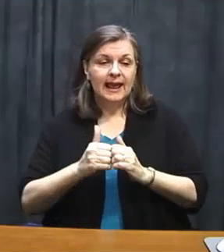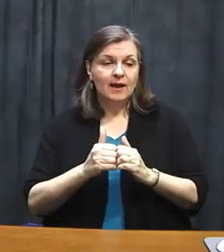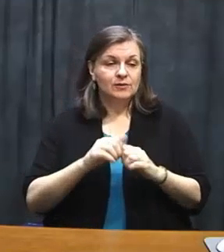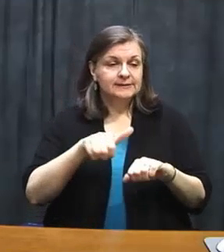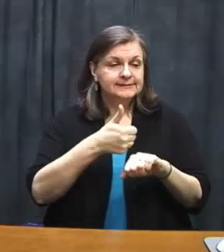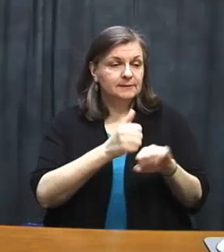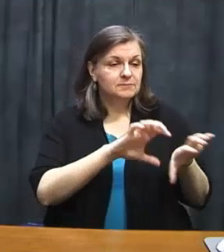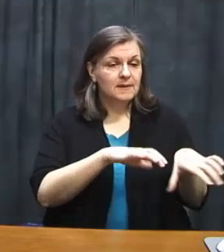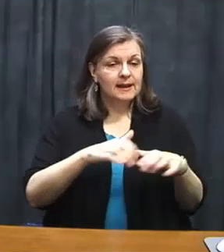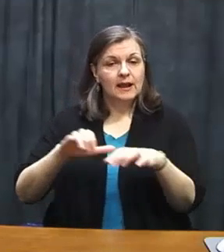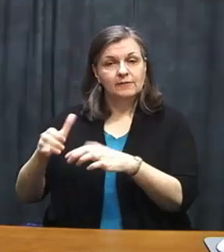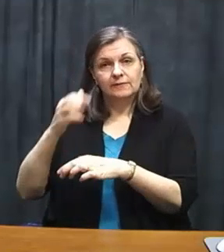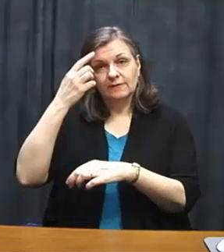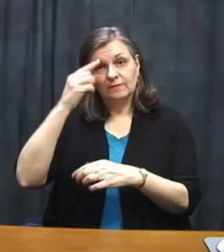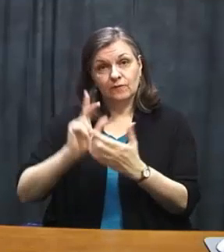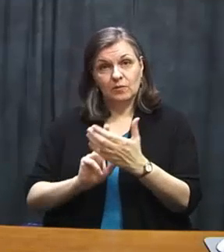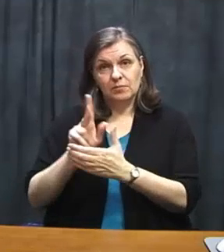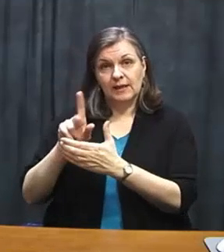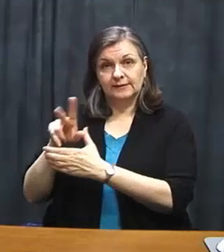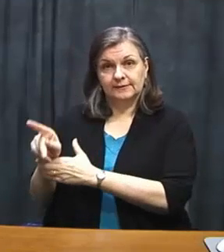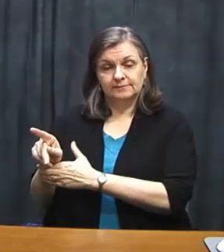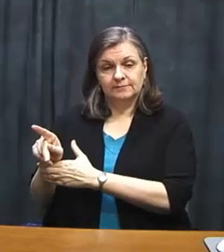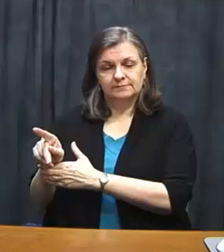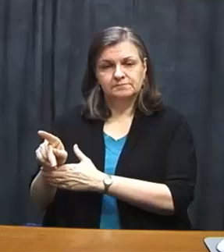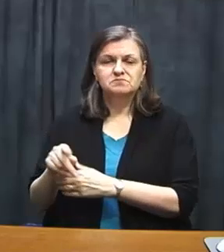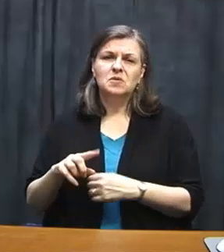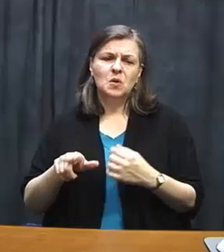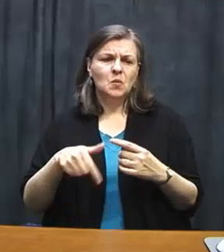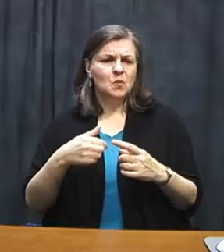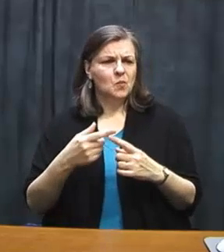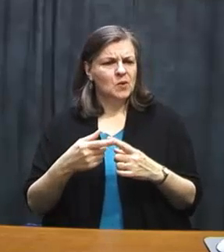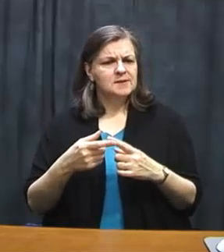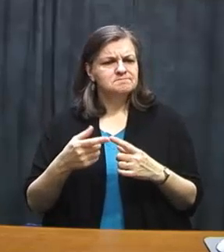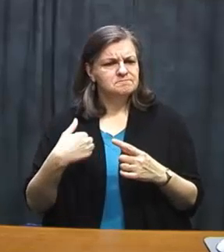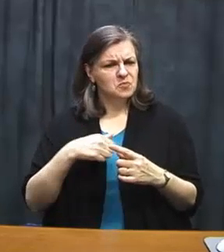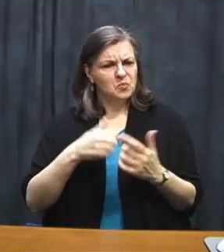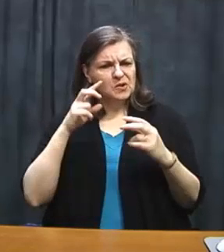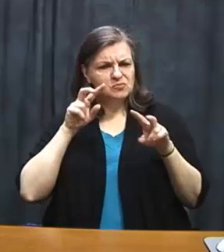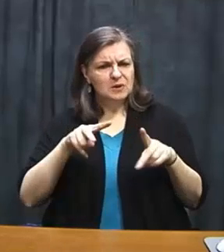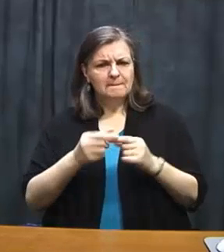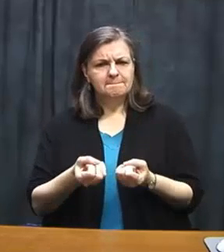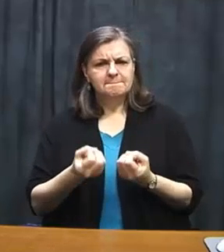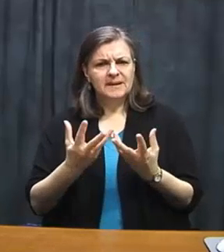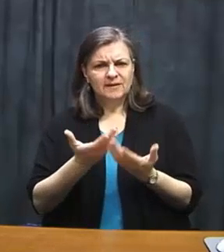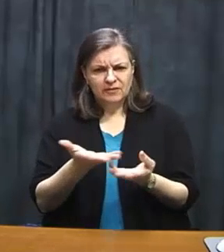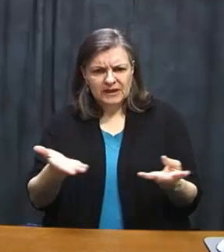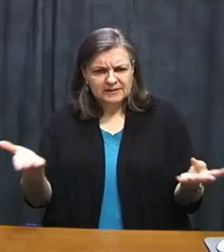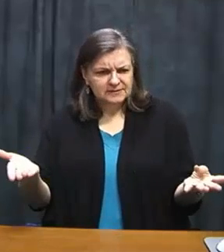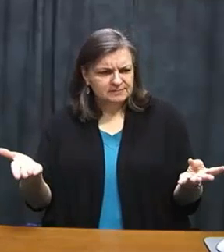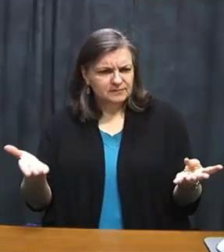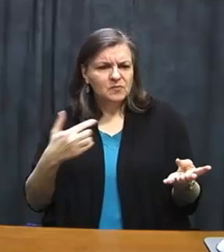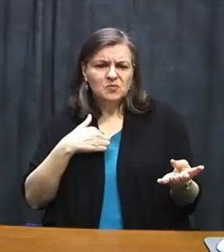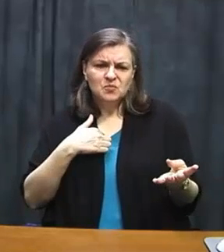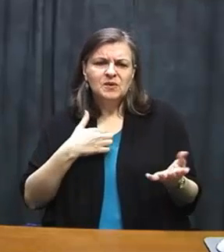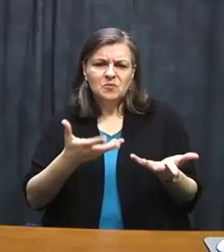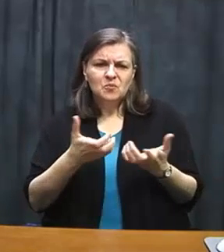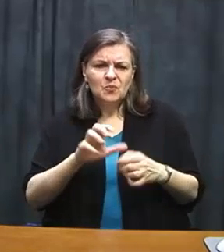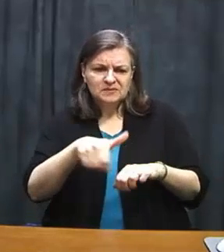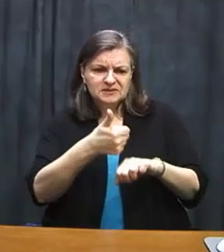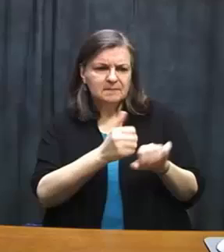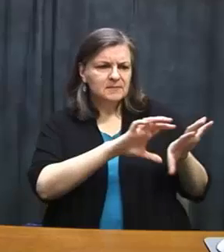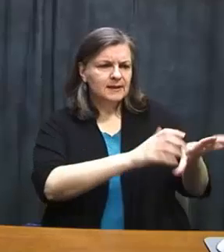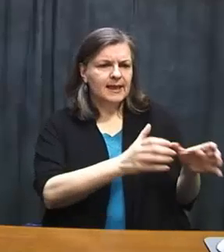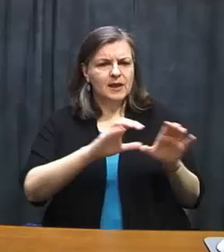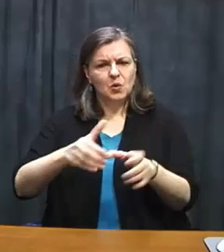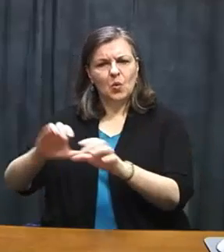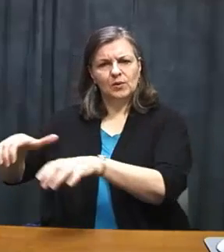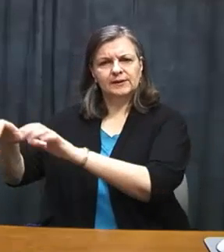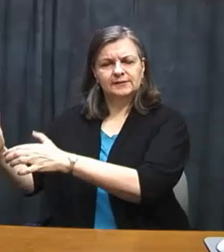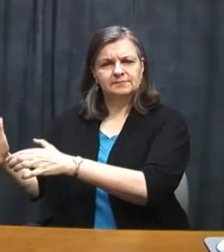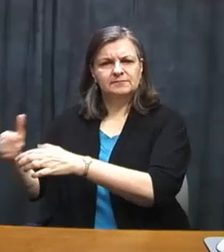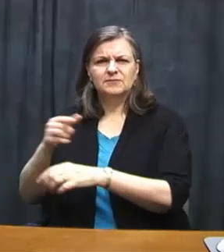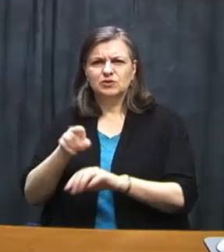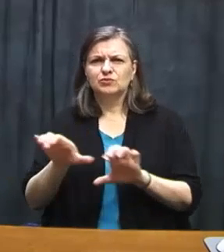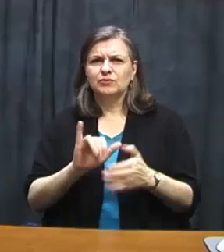for most of us when we're dealing with a large group of items it's easiest to put it into categories we do this in our daily lives